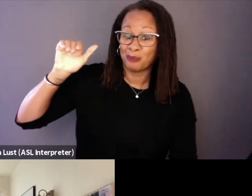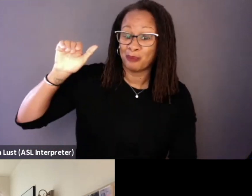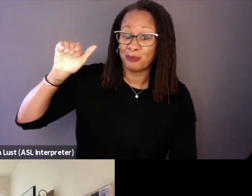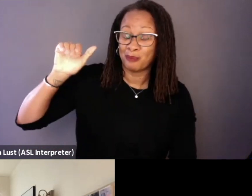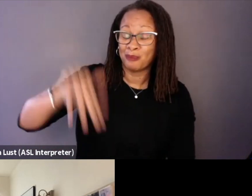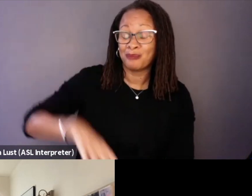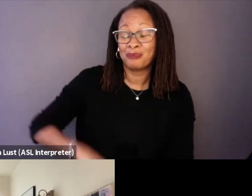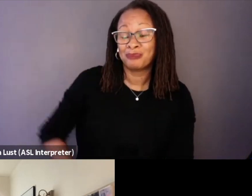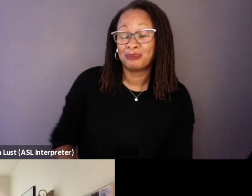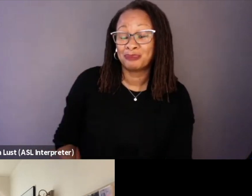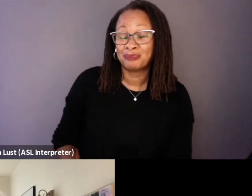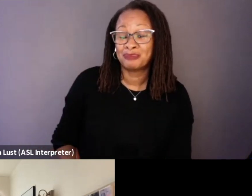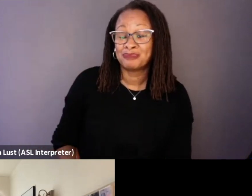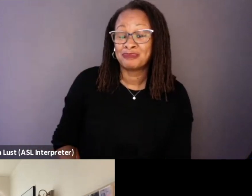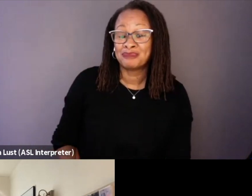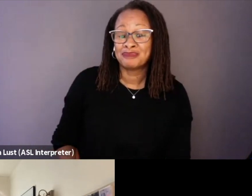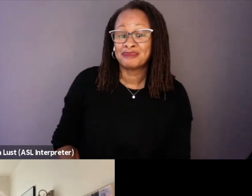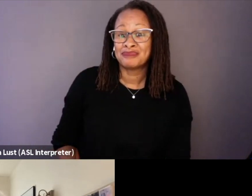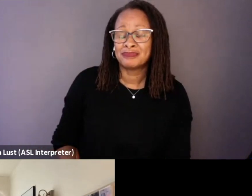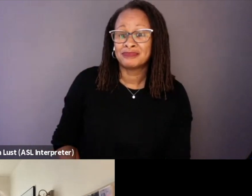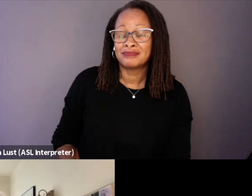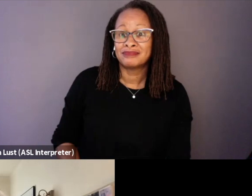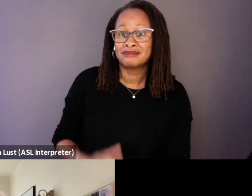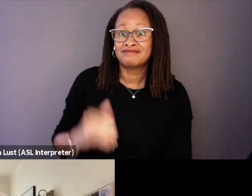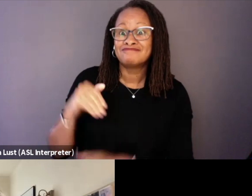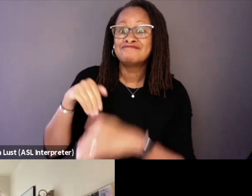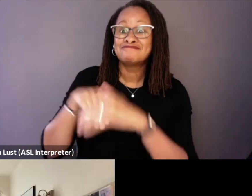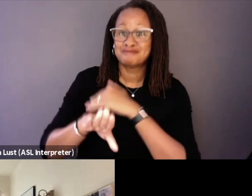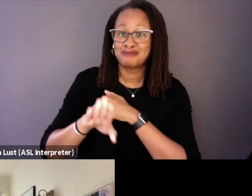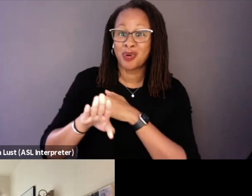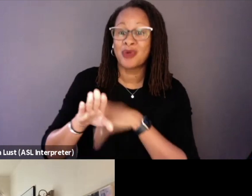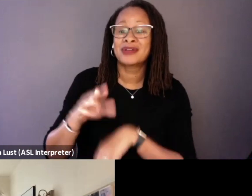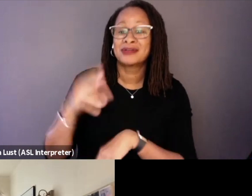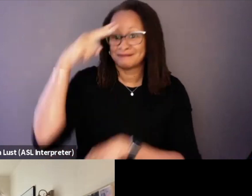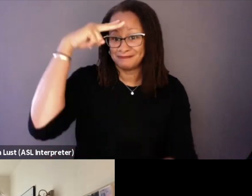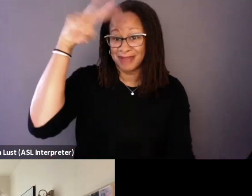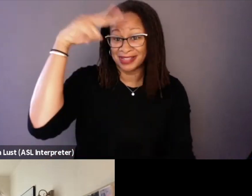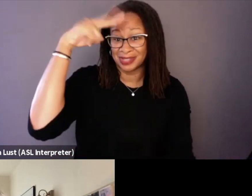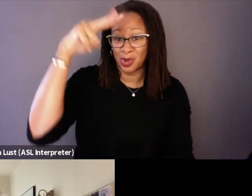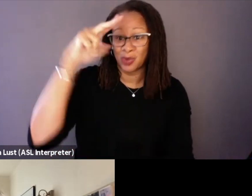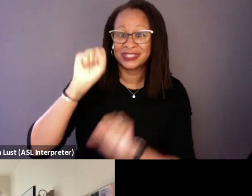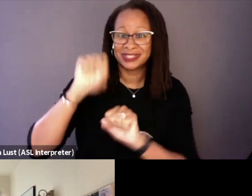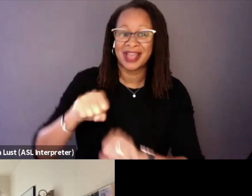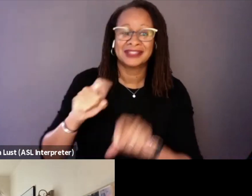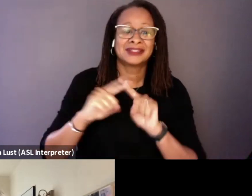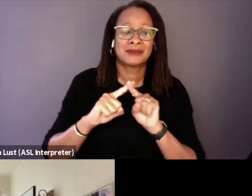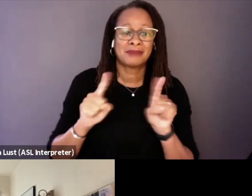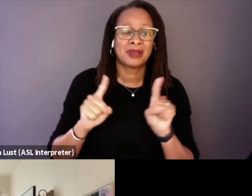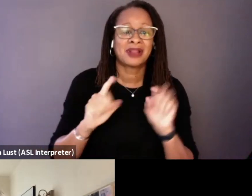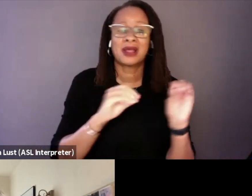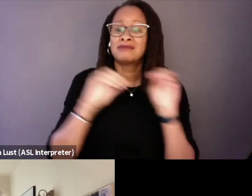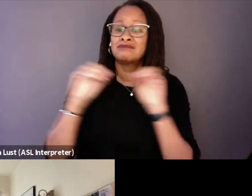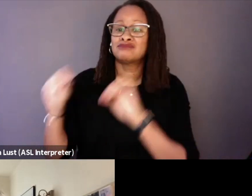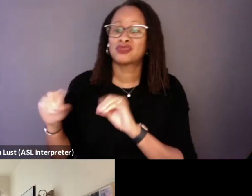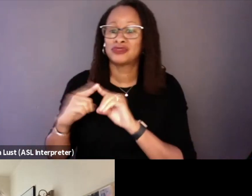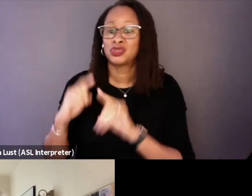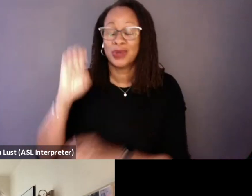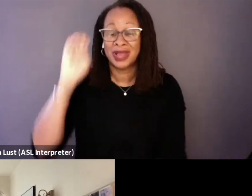So were you born in Mexico? I was born in Mexico, but I went to live in Ethiopia. My father is Ethiopian,